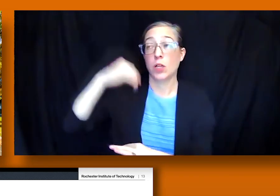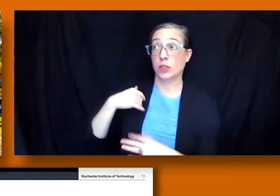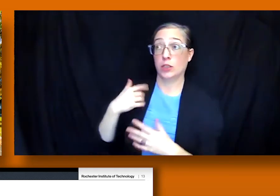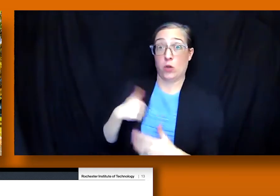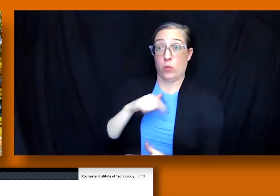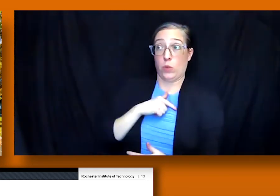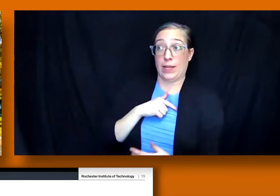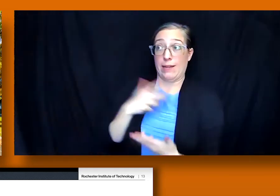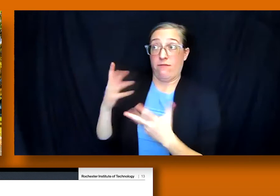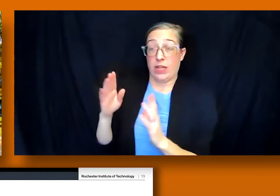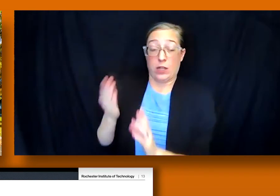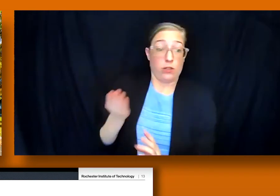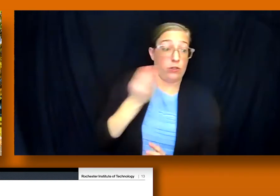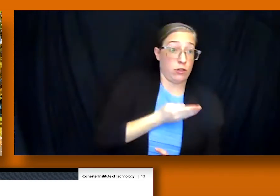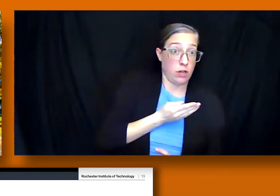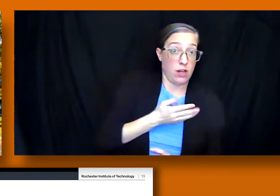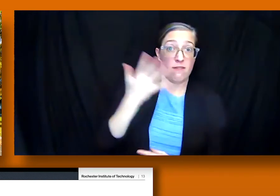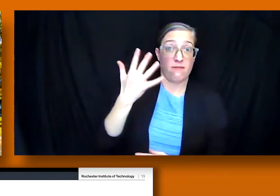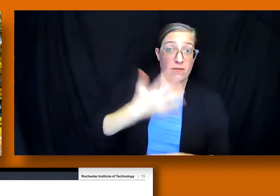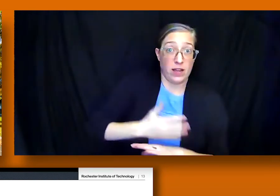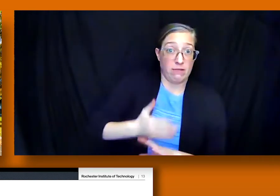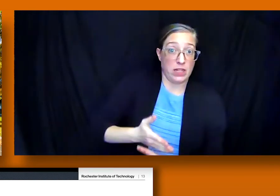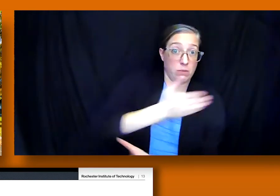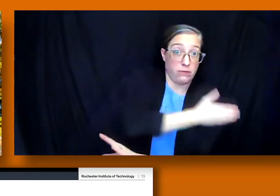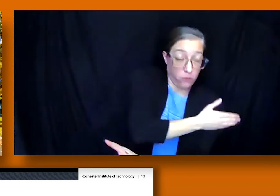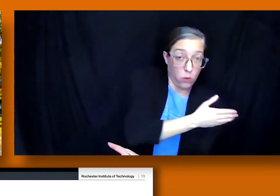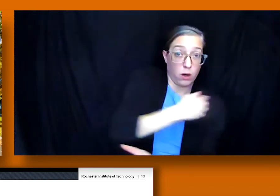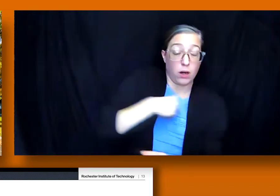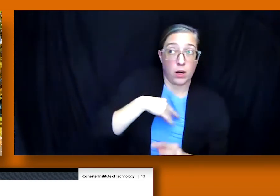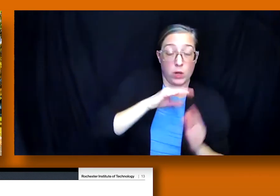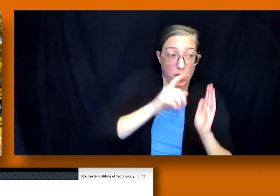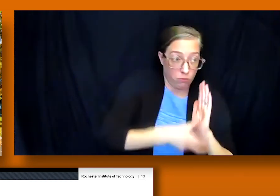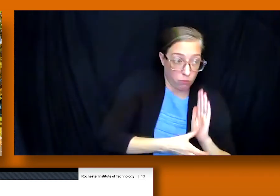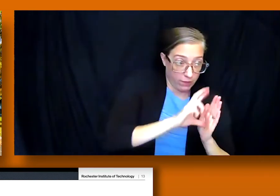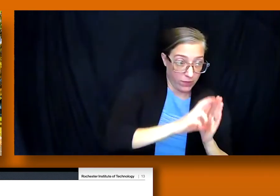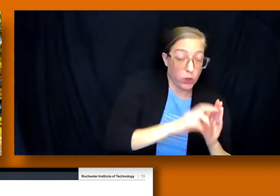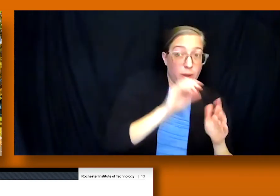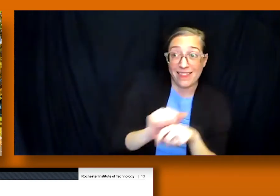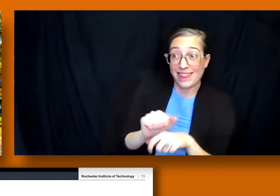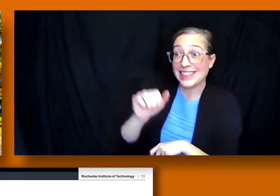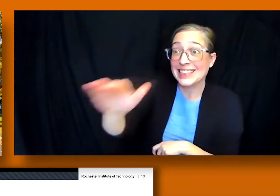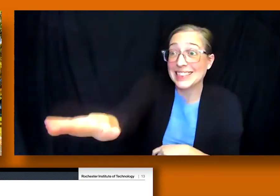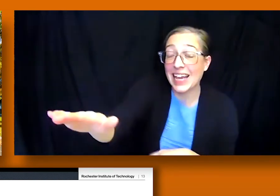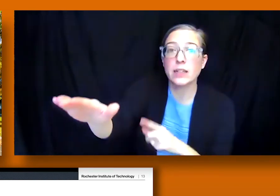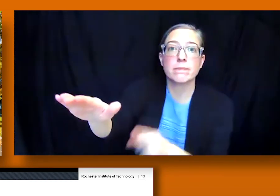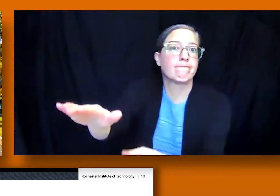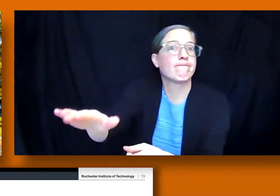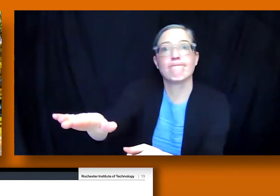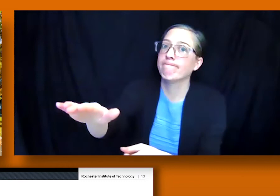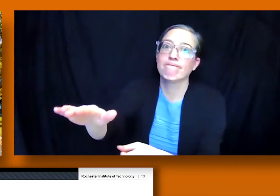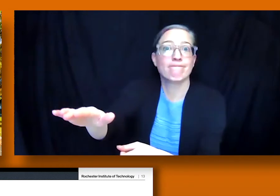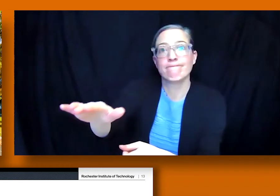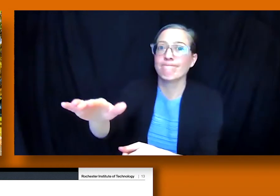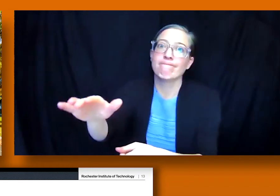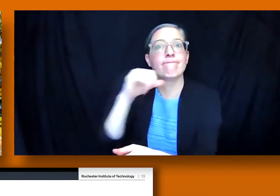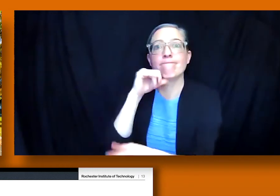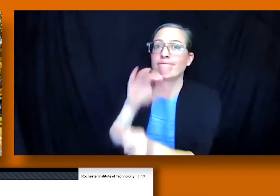um, that office would not move forward with it since it wasn't within their 10-day window.